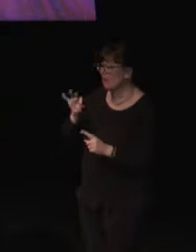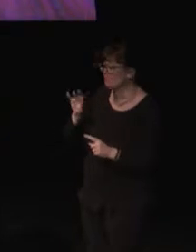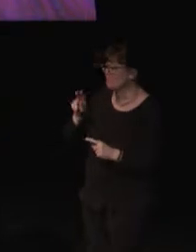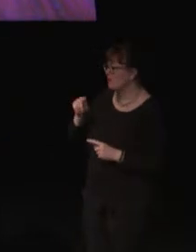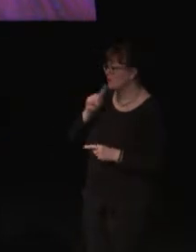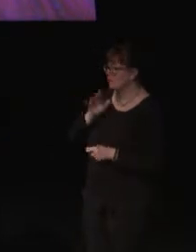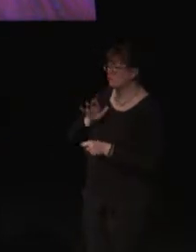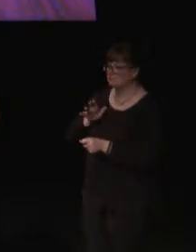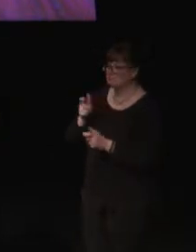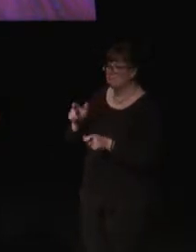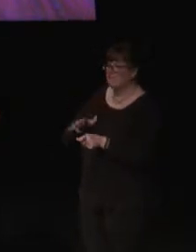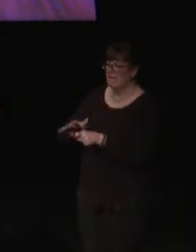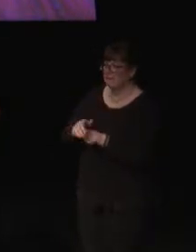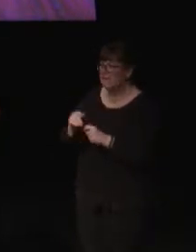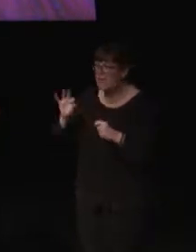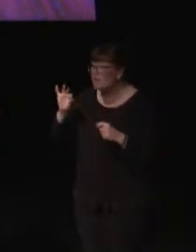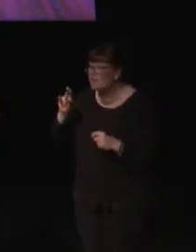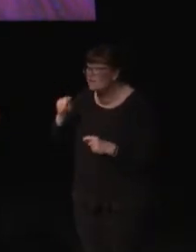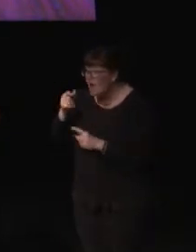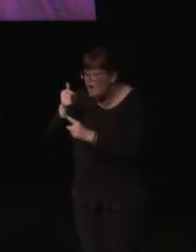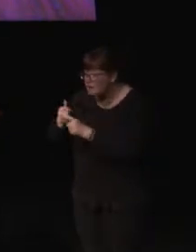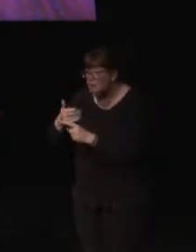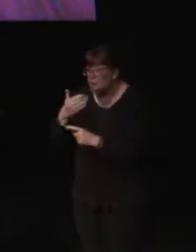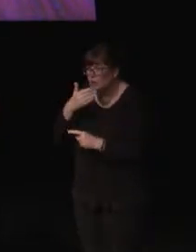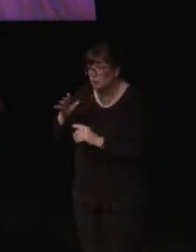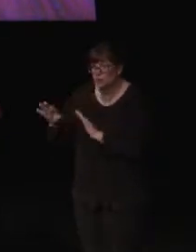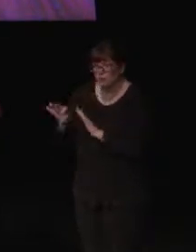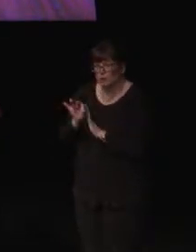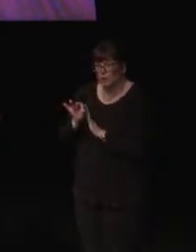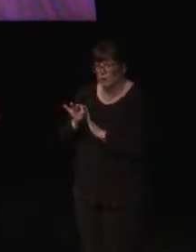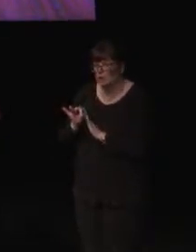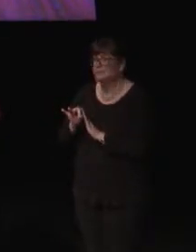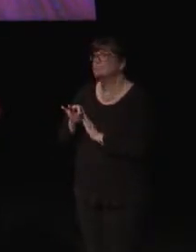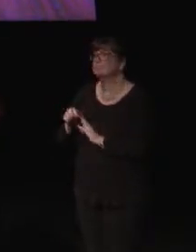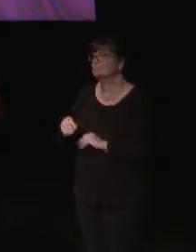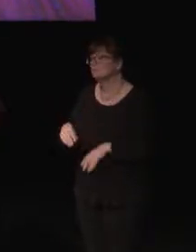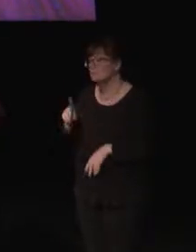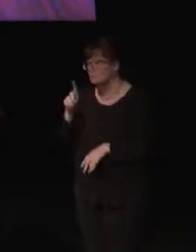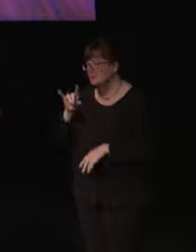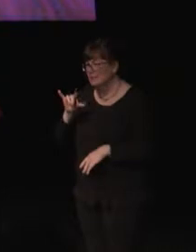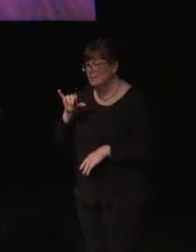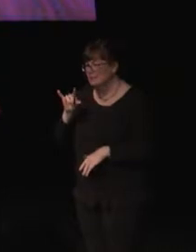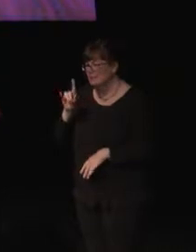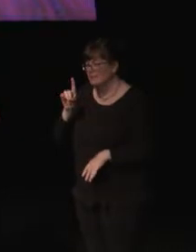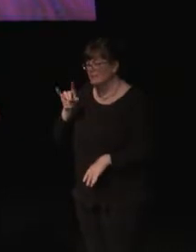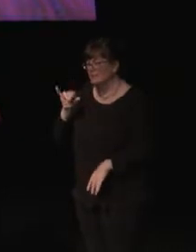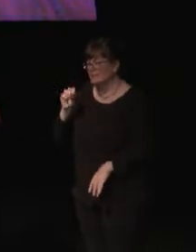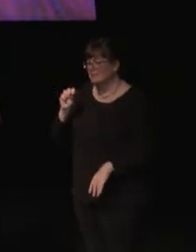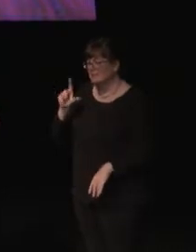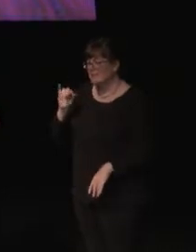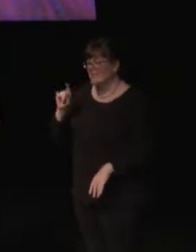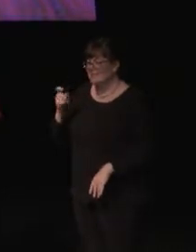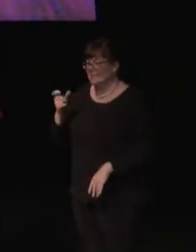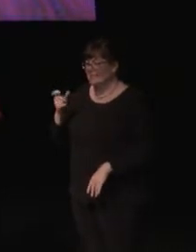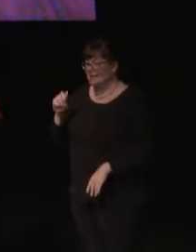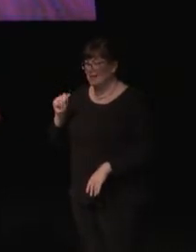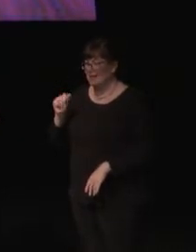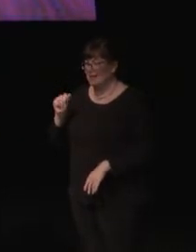Make sure the font is a good font. Make sure is dyslexia friendly... Sans Serif. Words big on different kinds of screens.